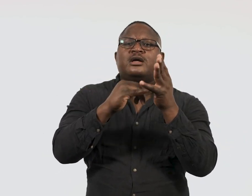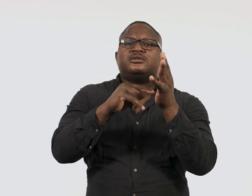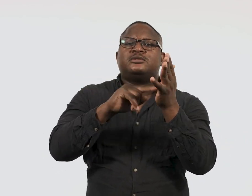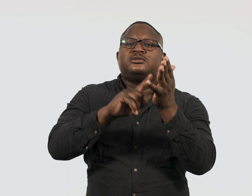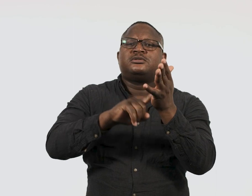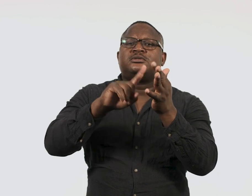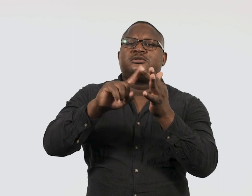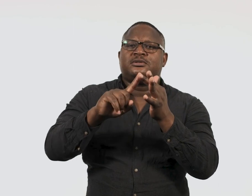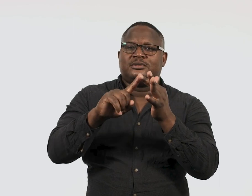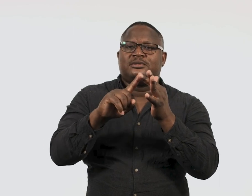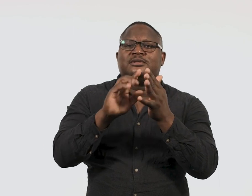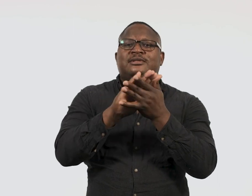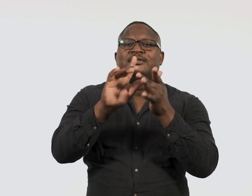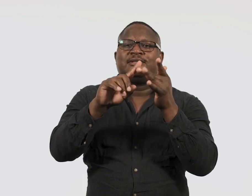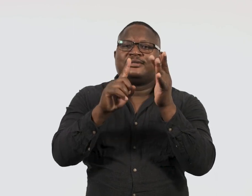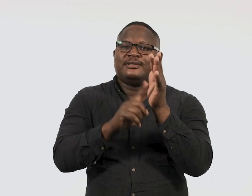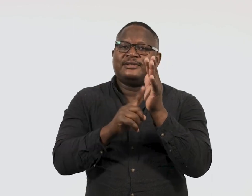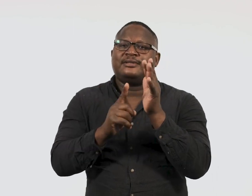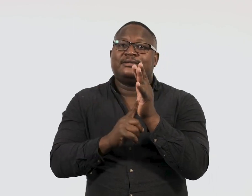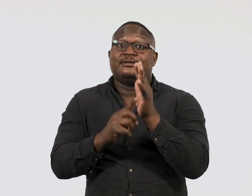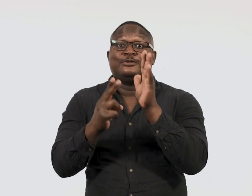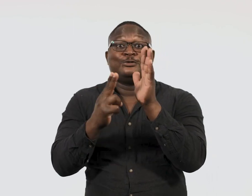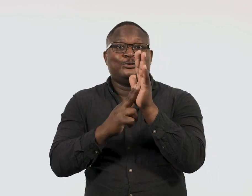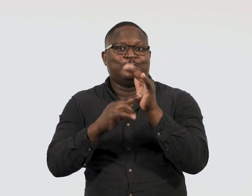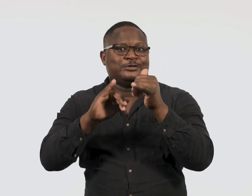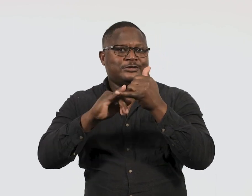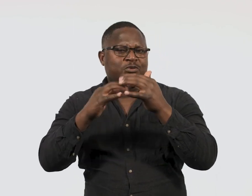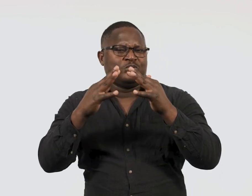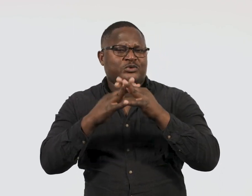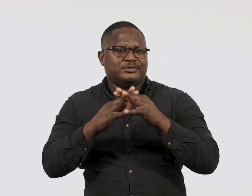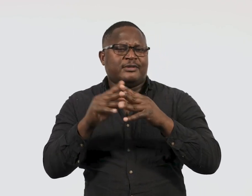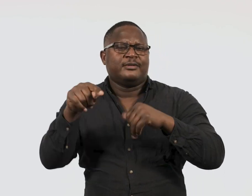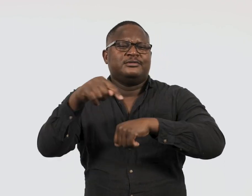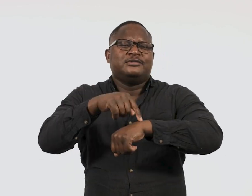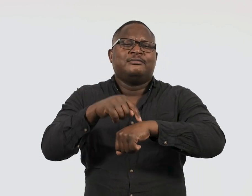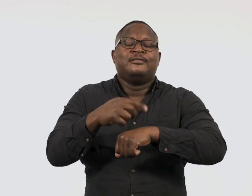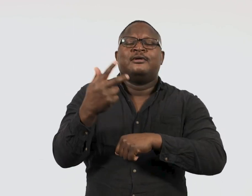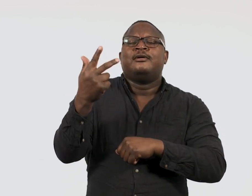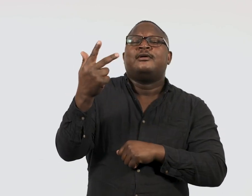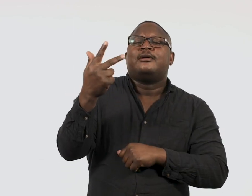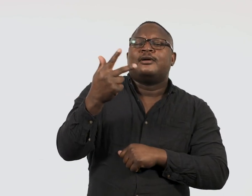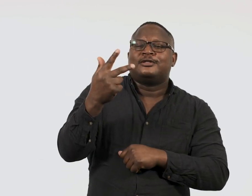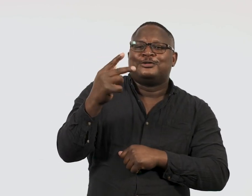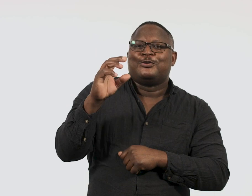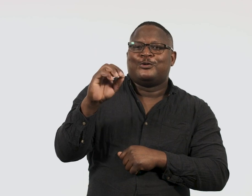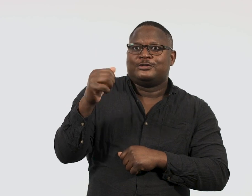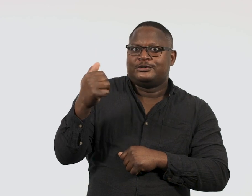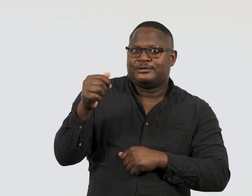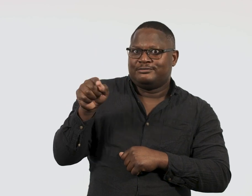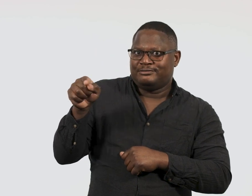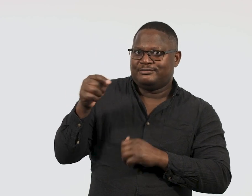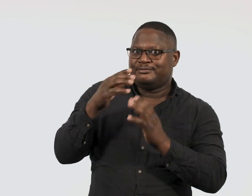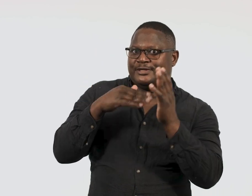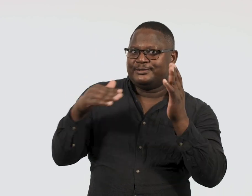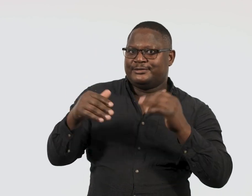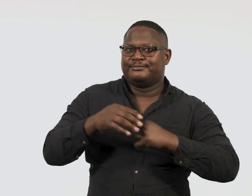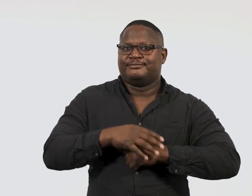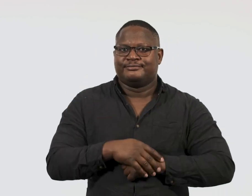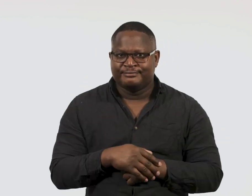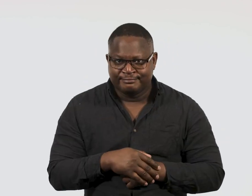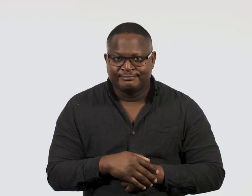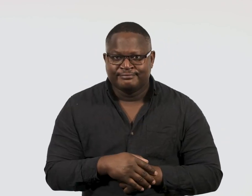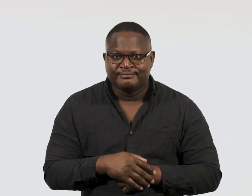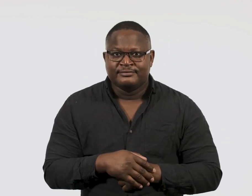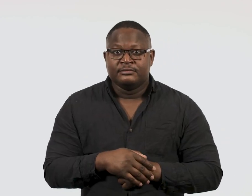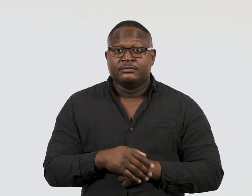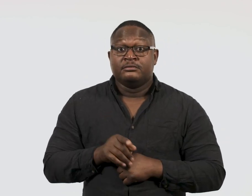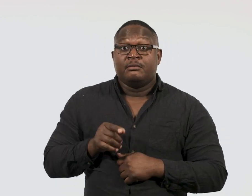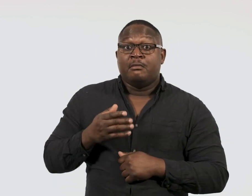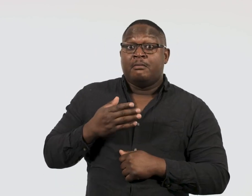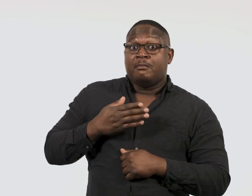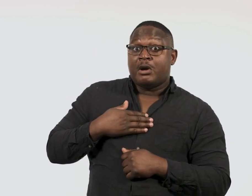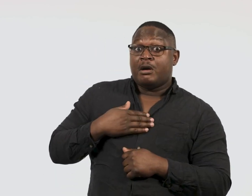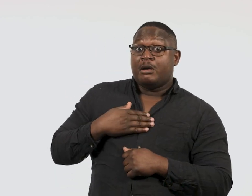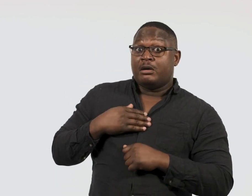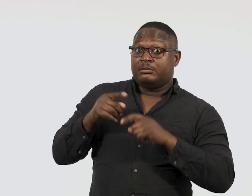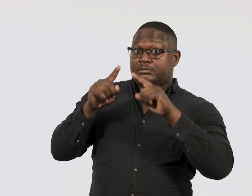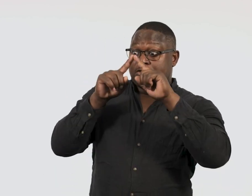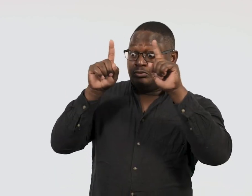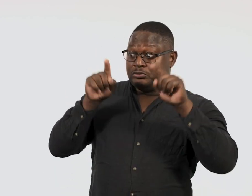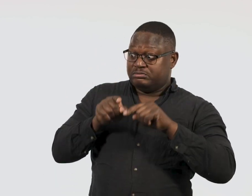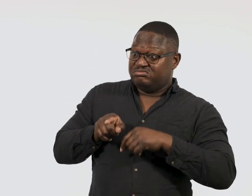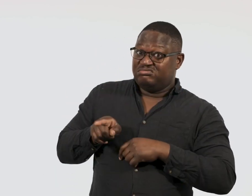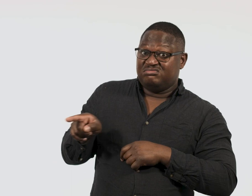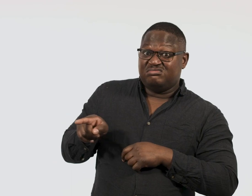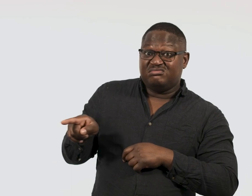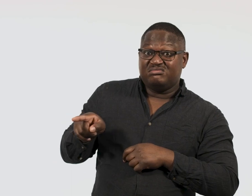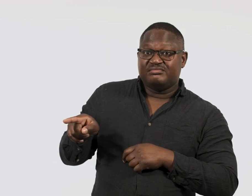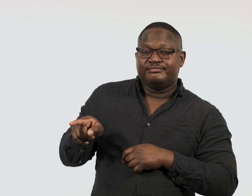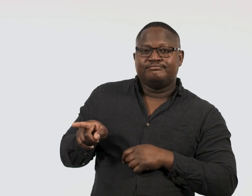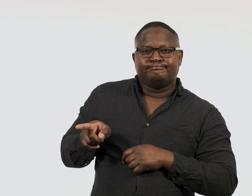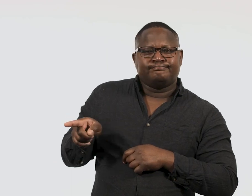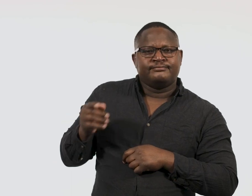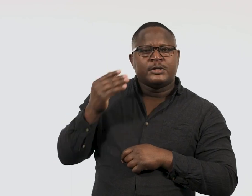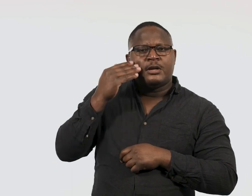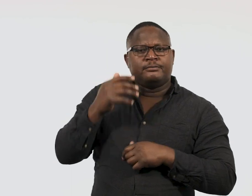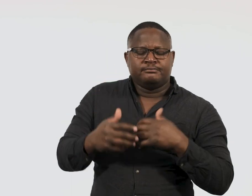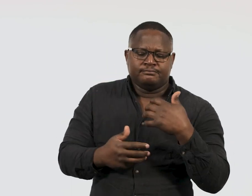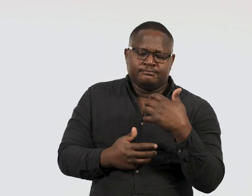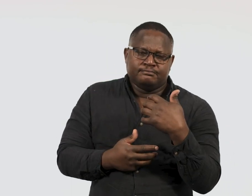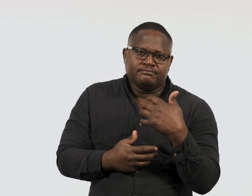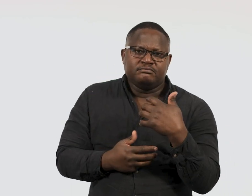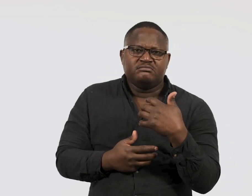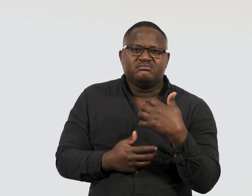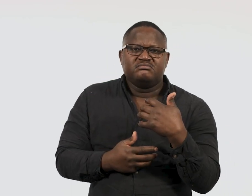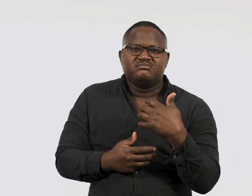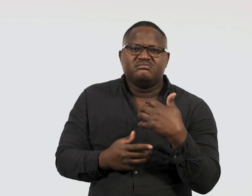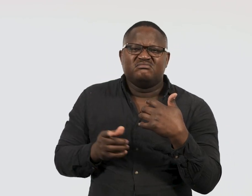My portrait fuses with this historical picture of colonisation.